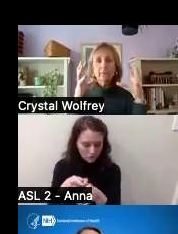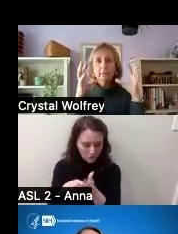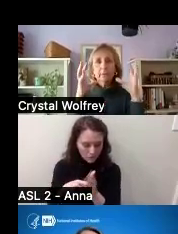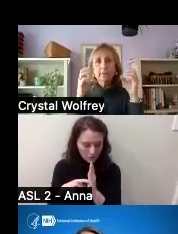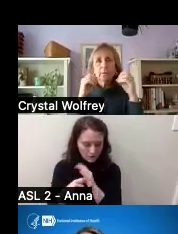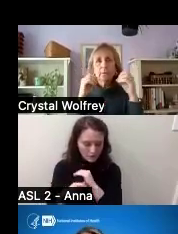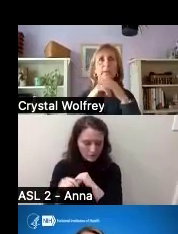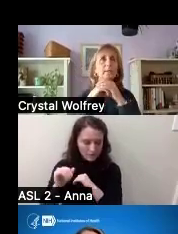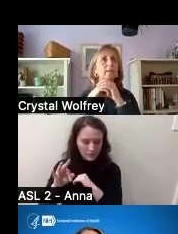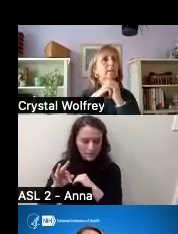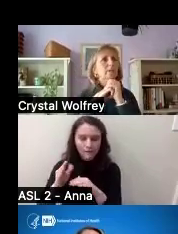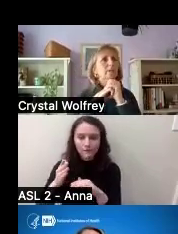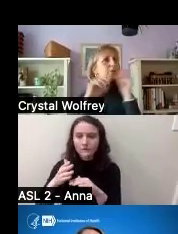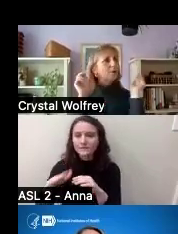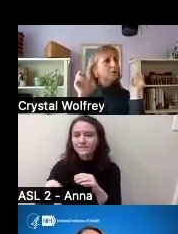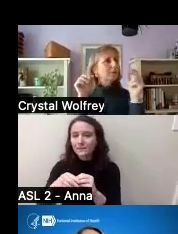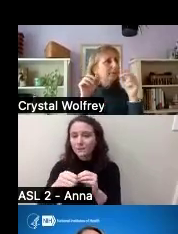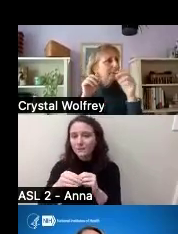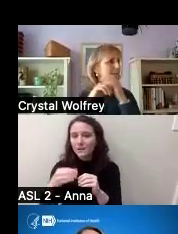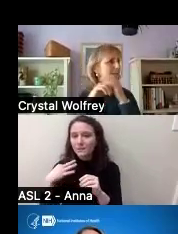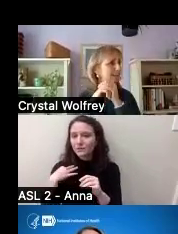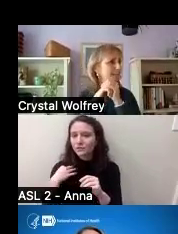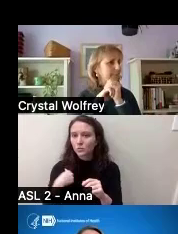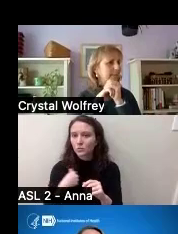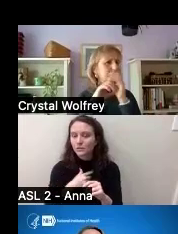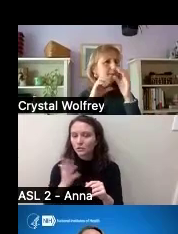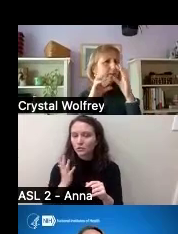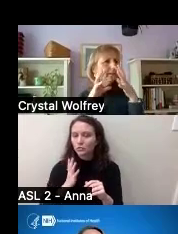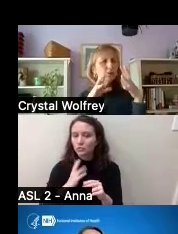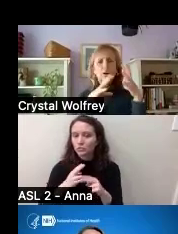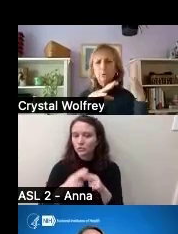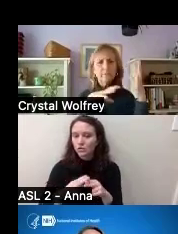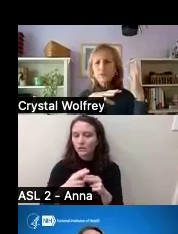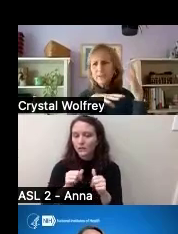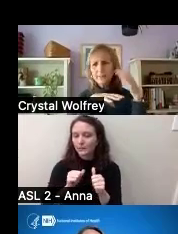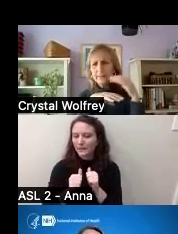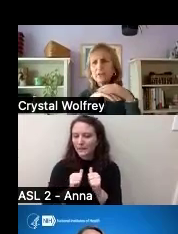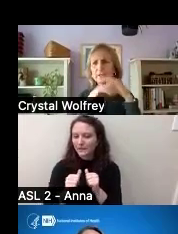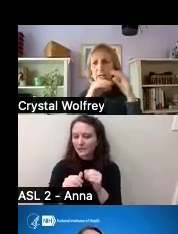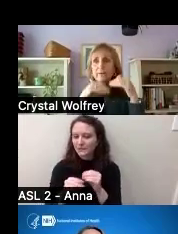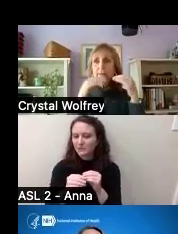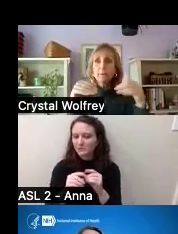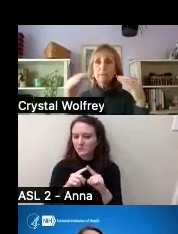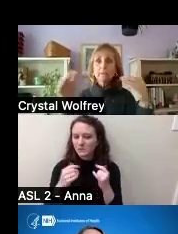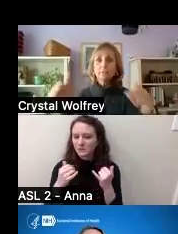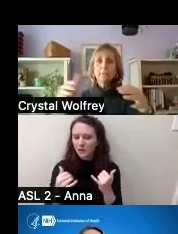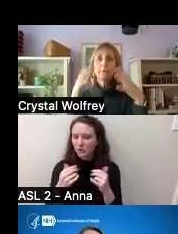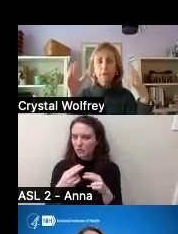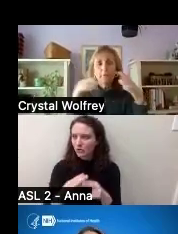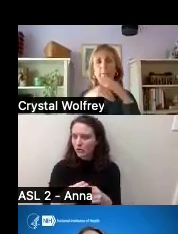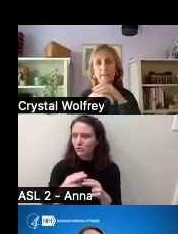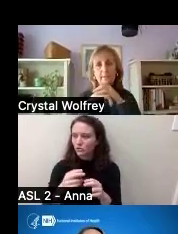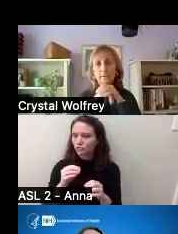that is what we used to call competing supplements, but I think they're called revision applications now. If it comes in for peer review then, yes, it would require .. .